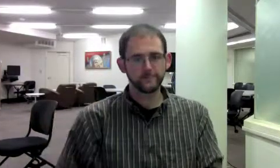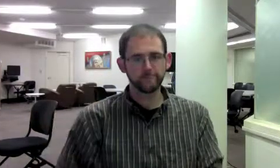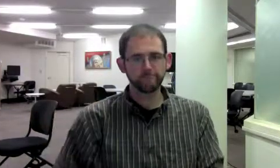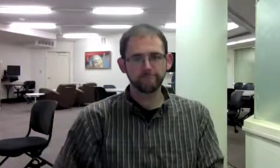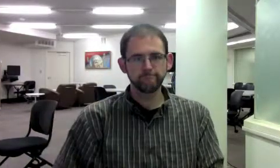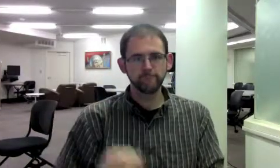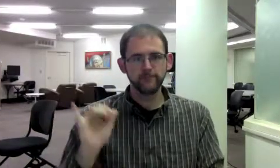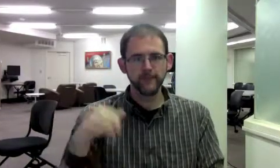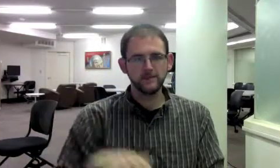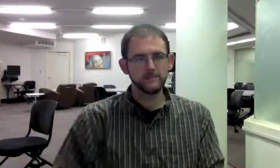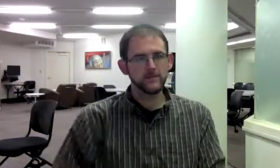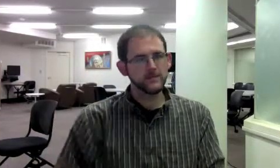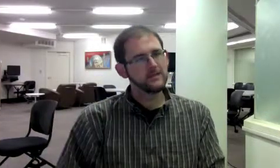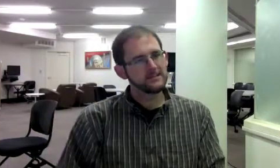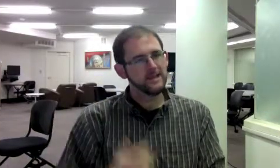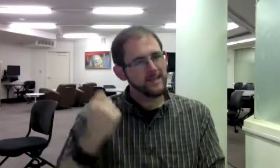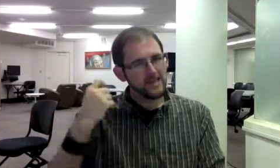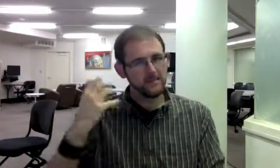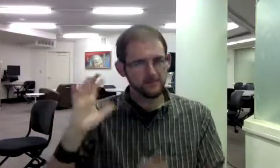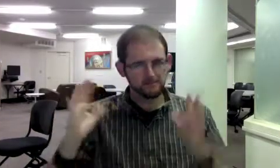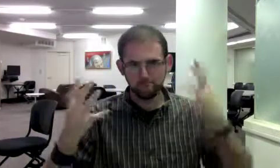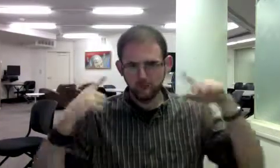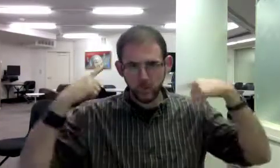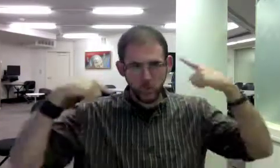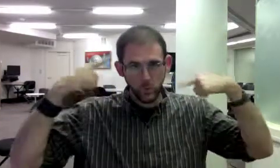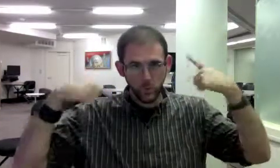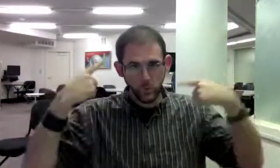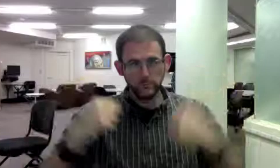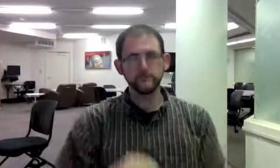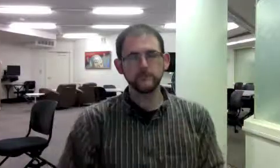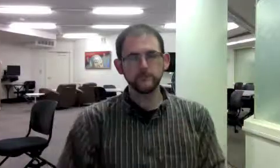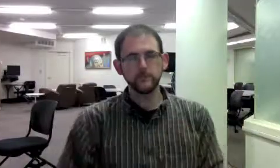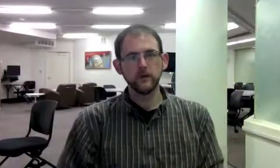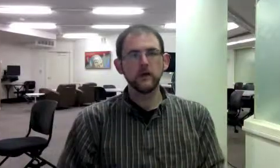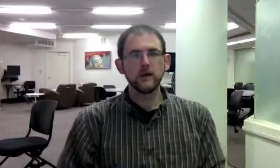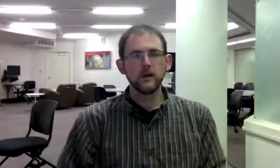So, um, yes. A little bit cuckoo.